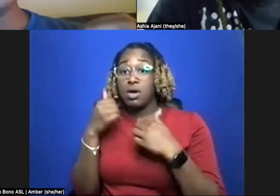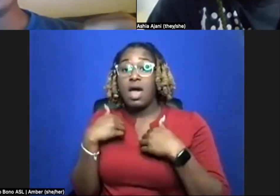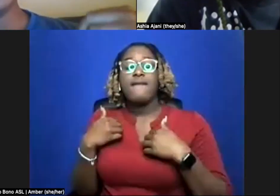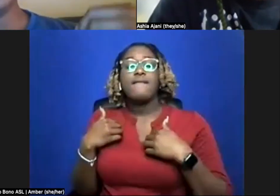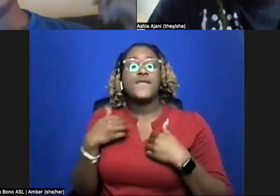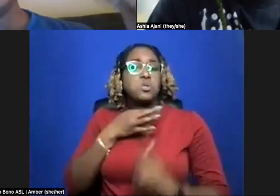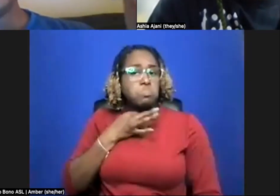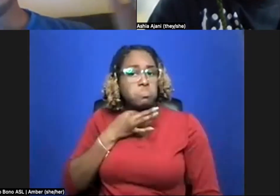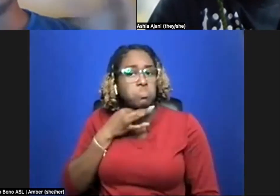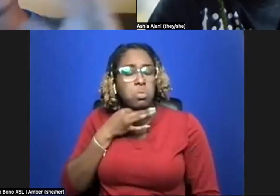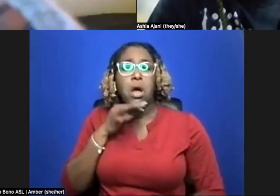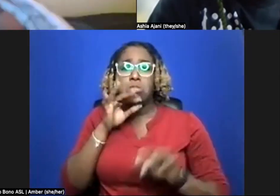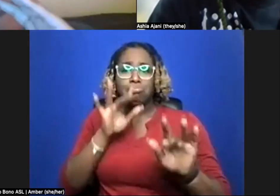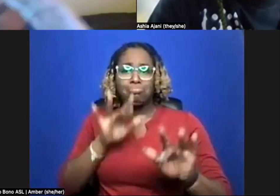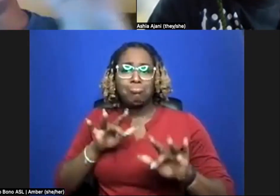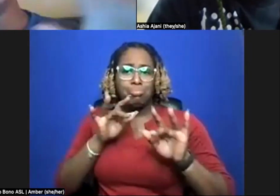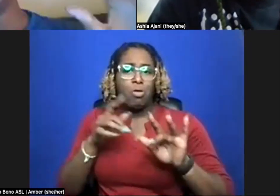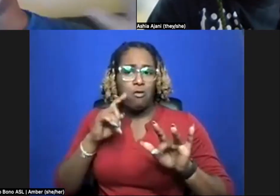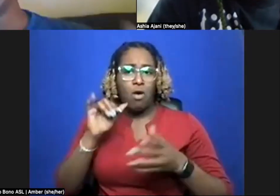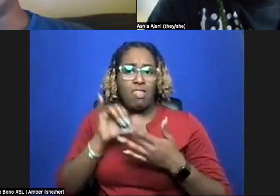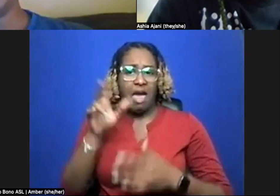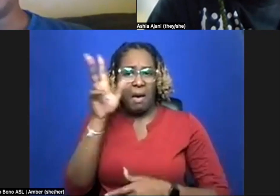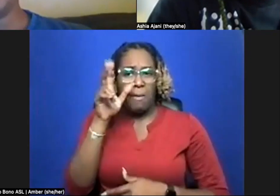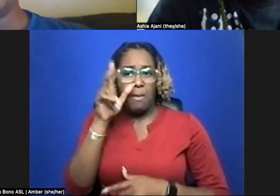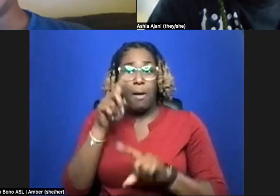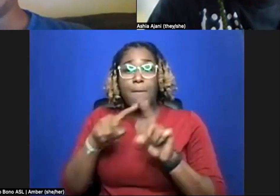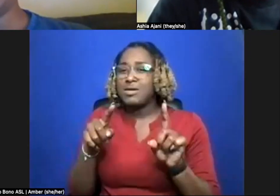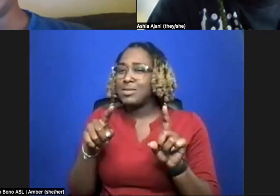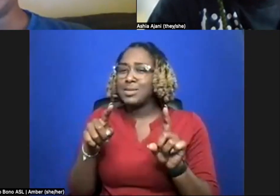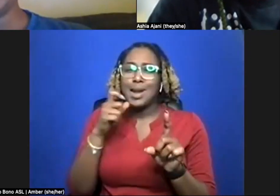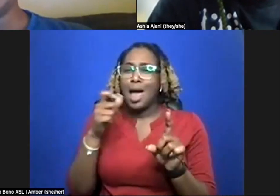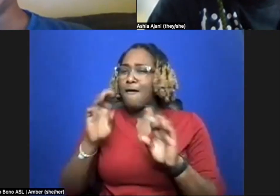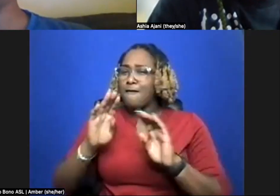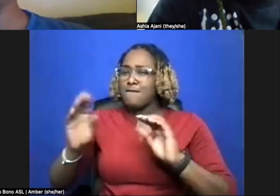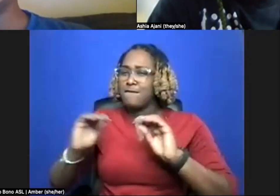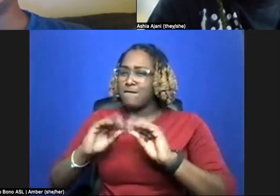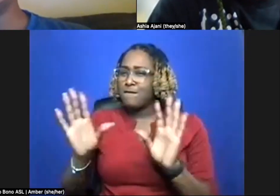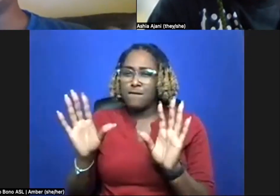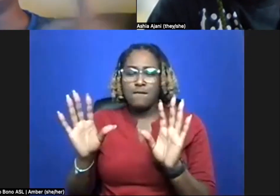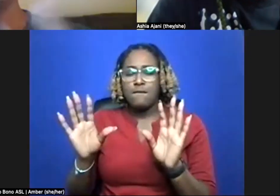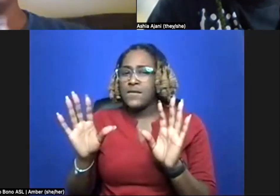pill bug. And yet it's not completely transparent, which I feel like is a tendency, particularly in